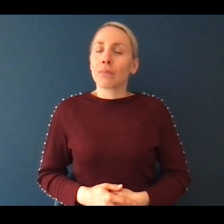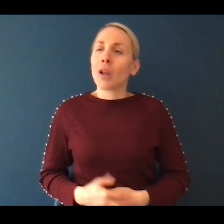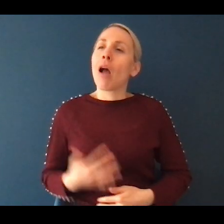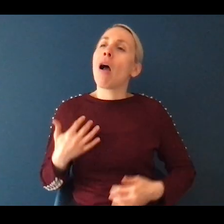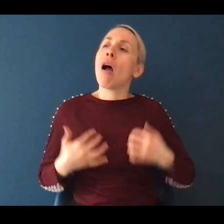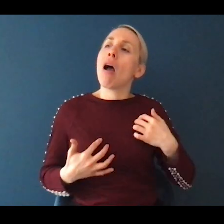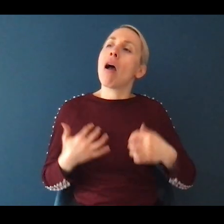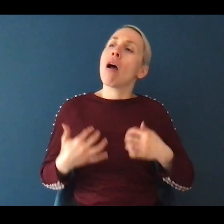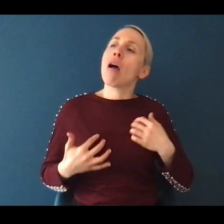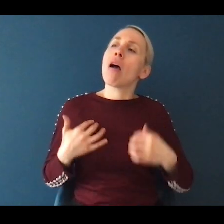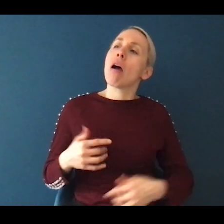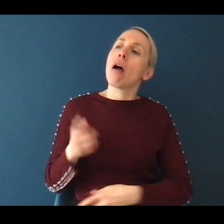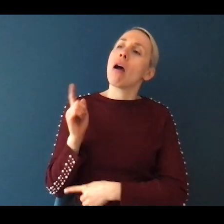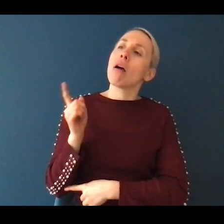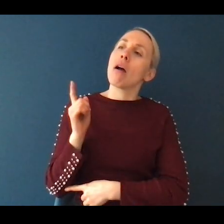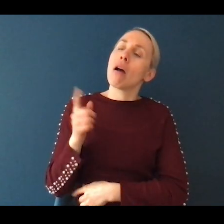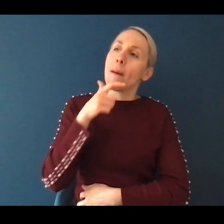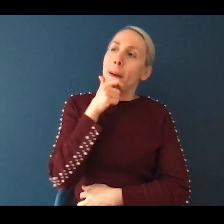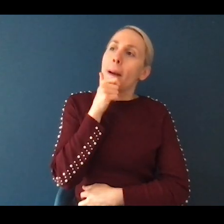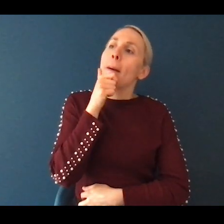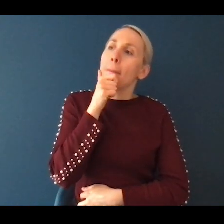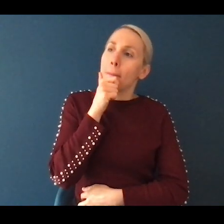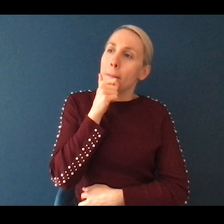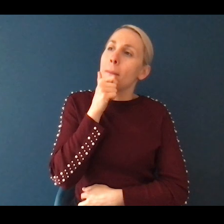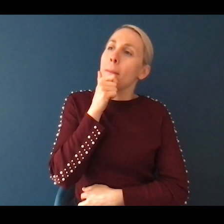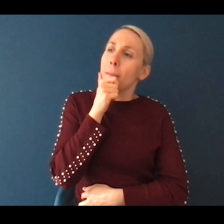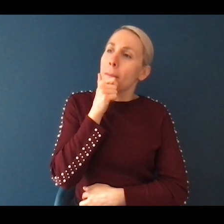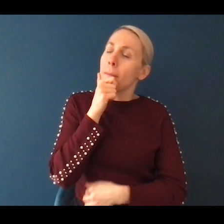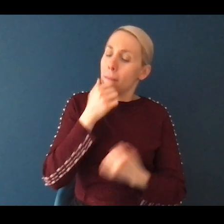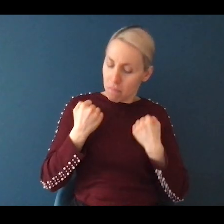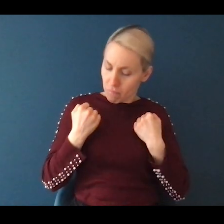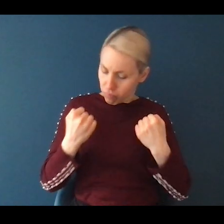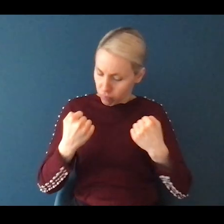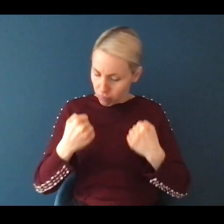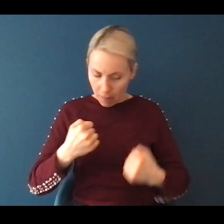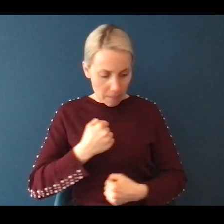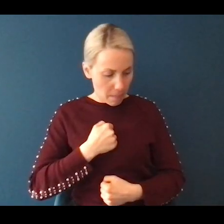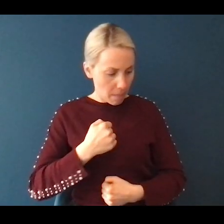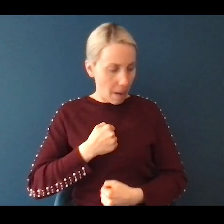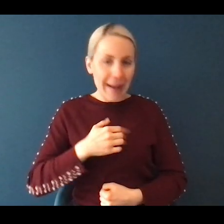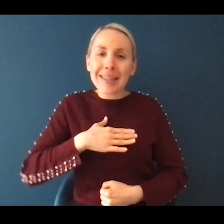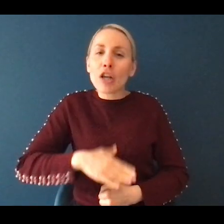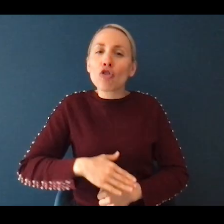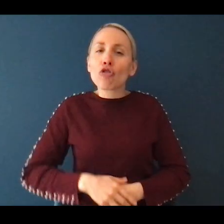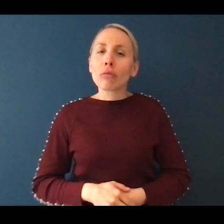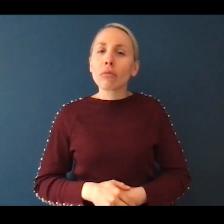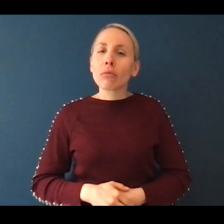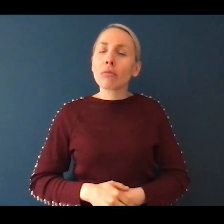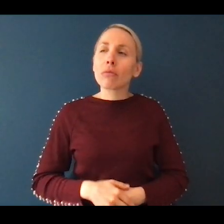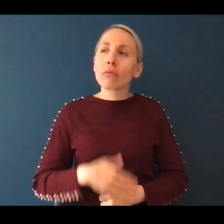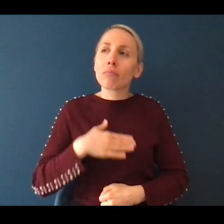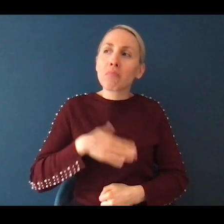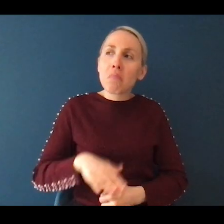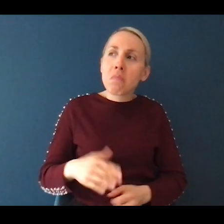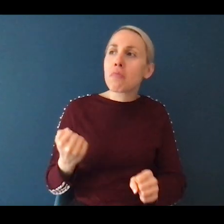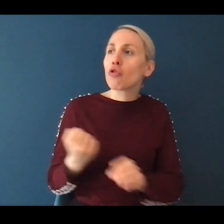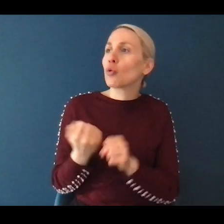because it made me think of what I was doing and my intentions and also thinking of the